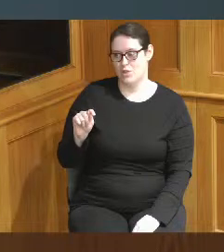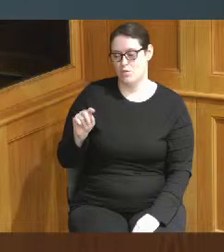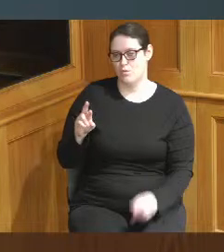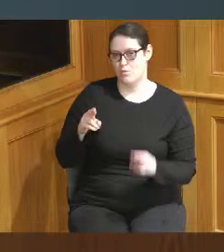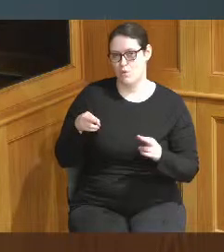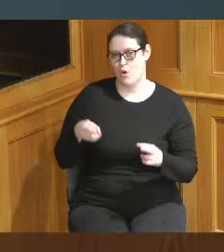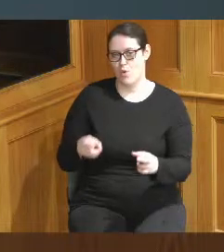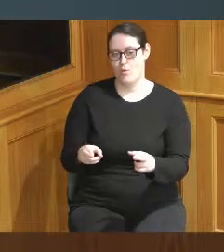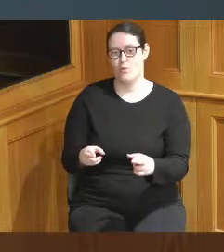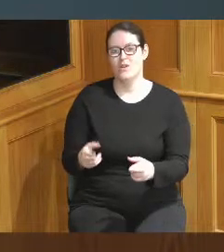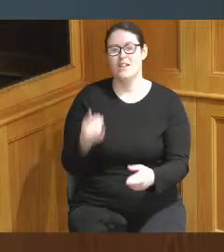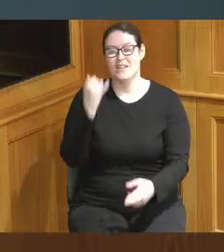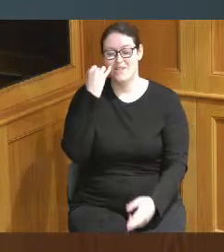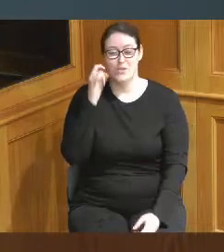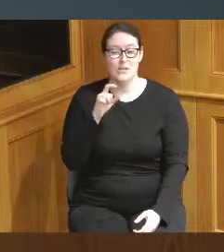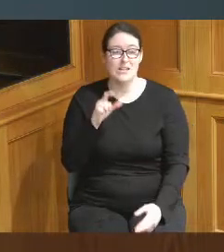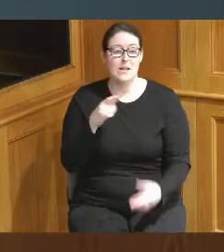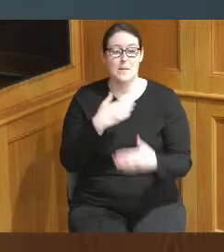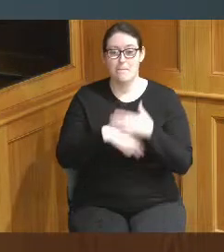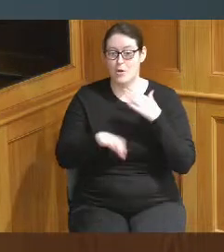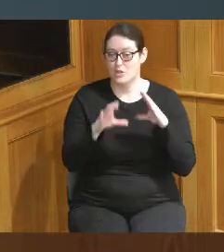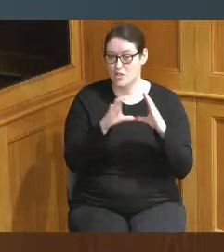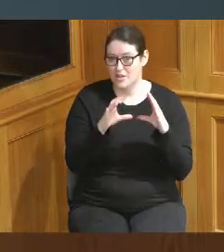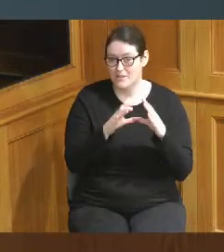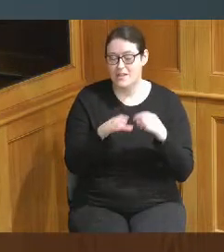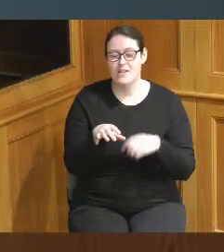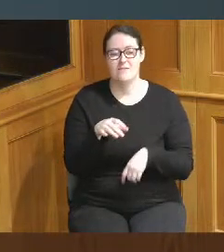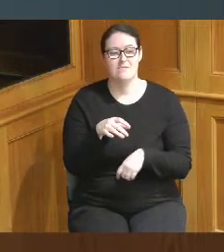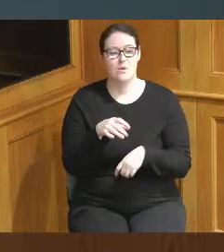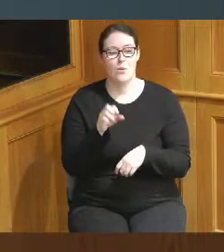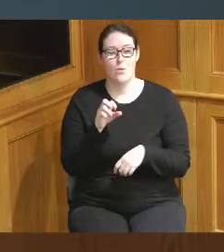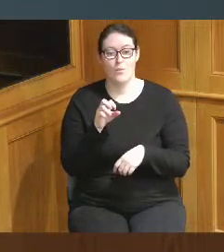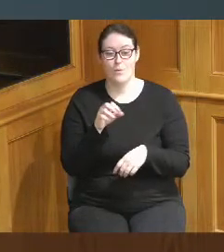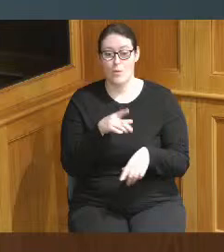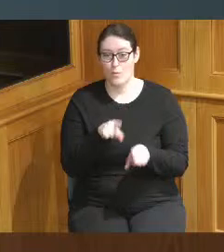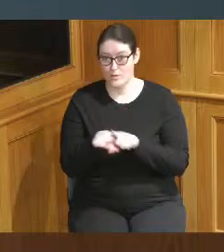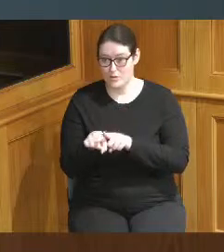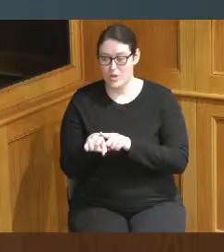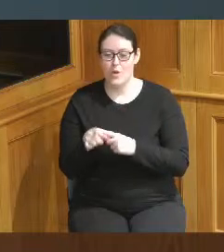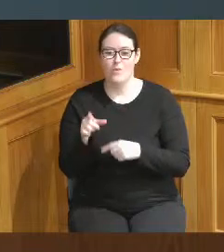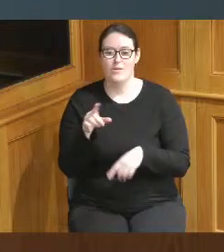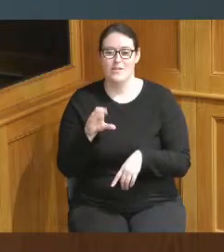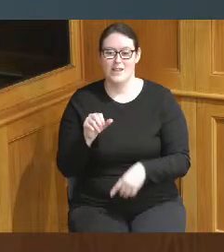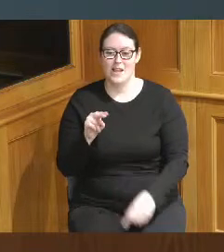did a resolution and so I want to make sure that the county did a resolution as well so just want to everybody aware of that (Commissioner Reece)